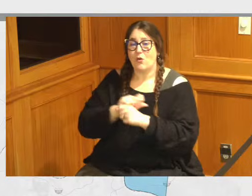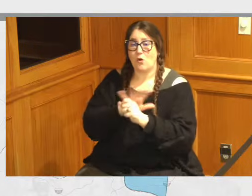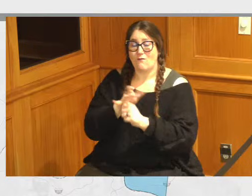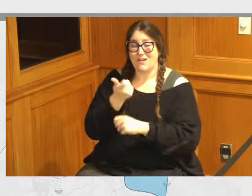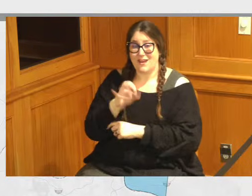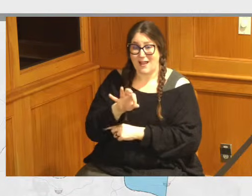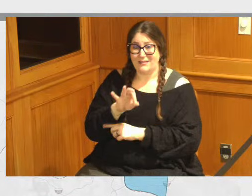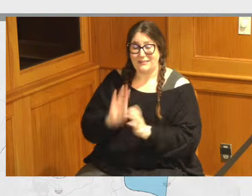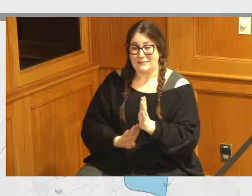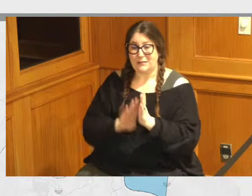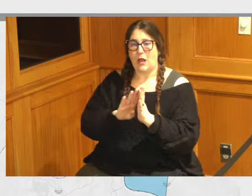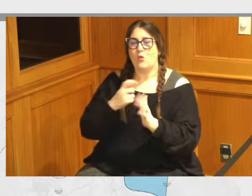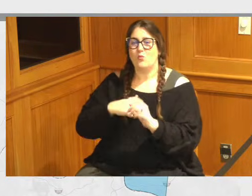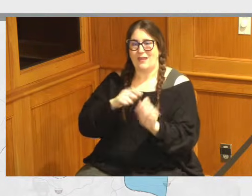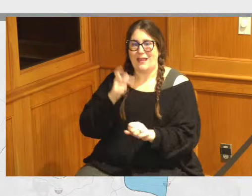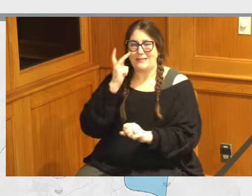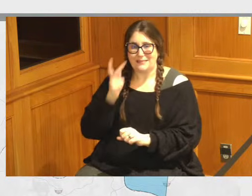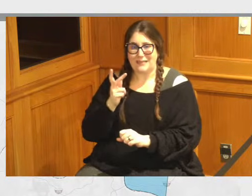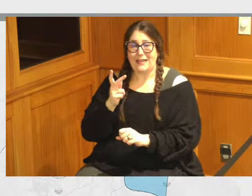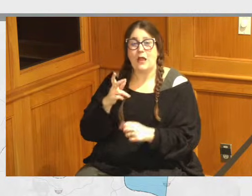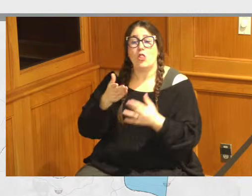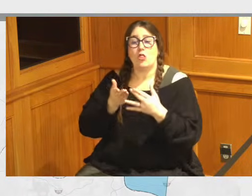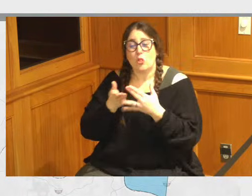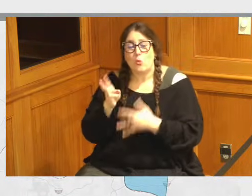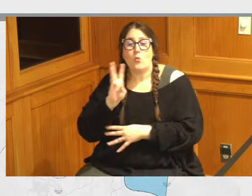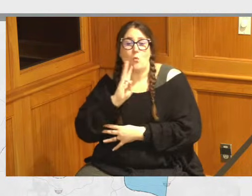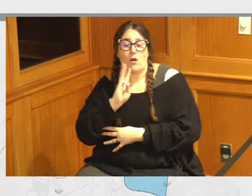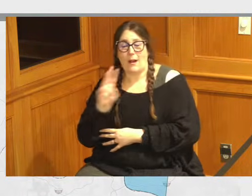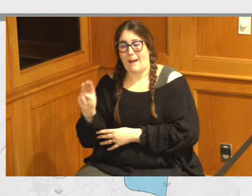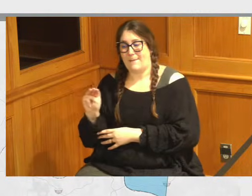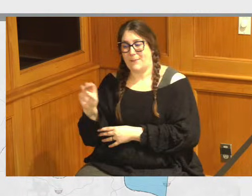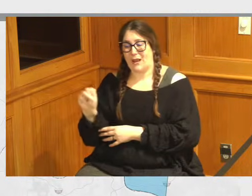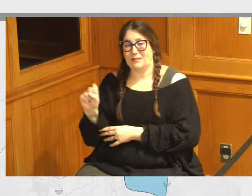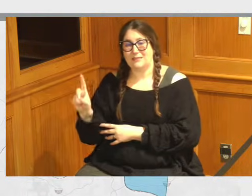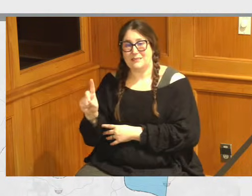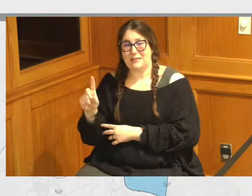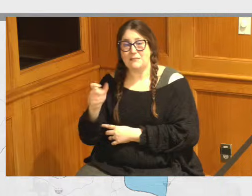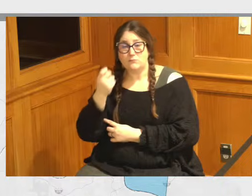this year. In addition, it's a tool that MSD could use to understand if industrial pollutants are